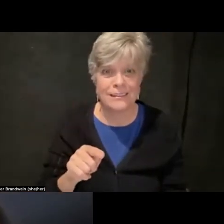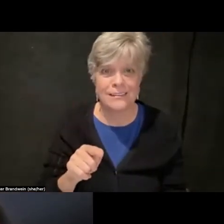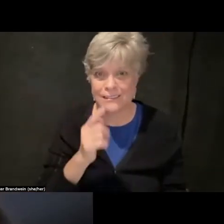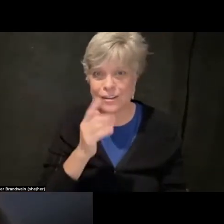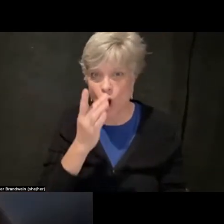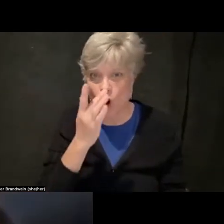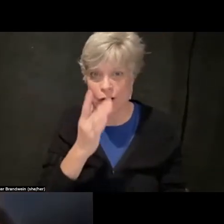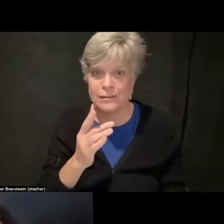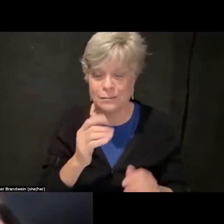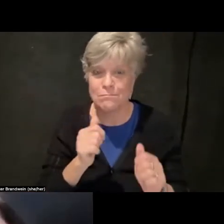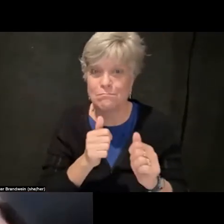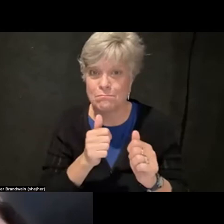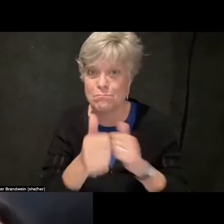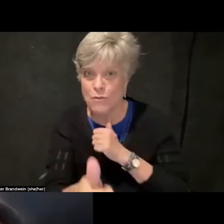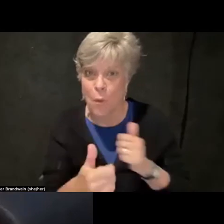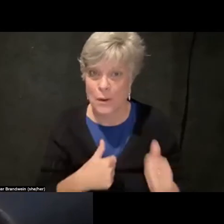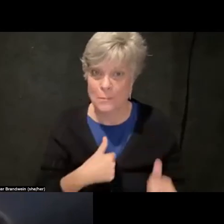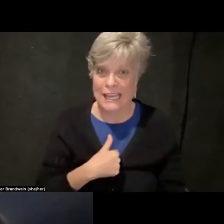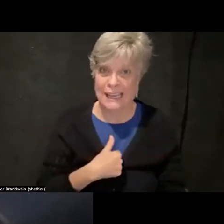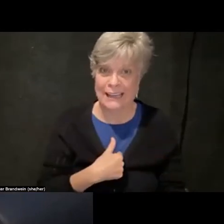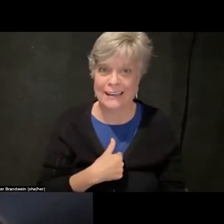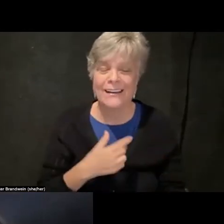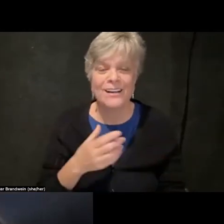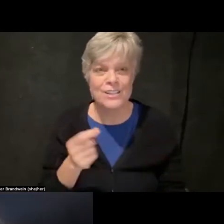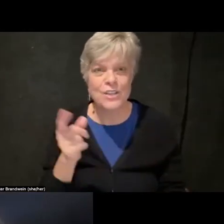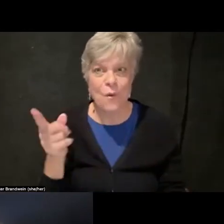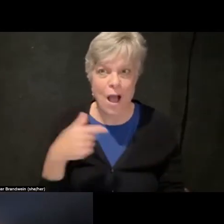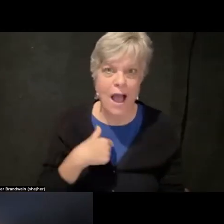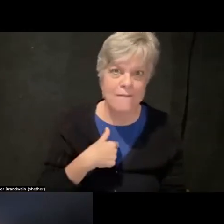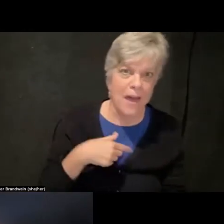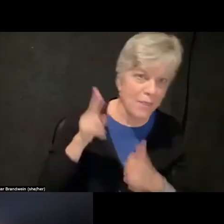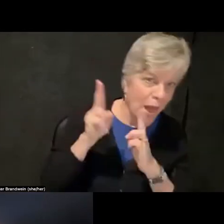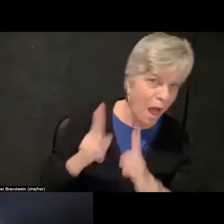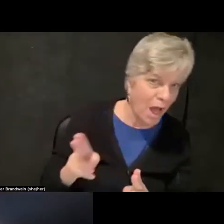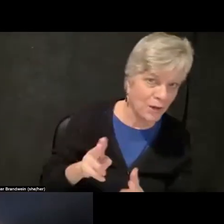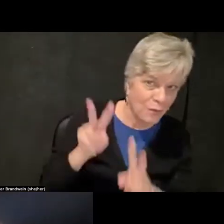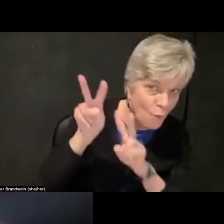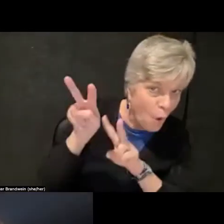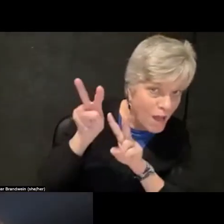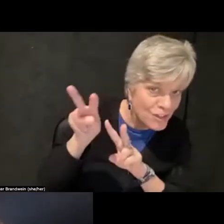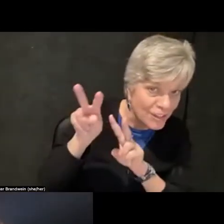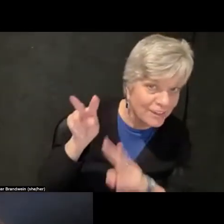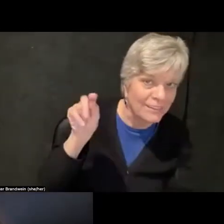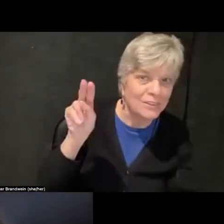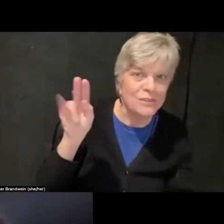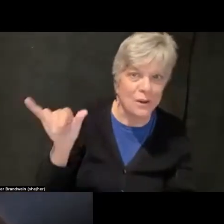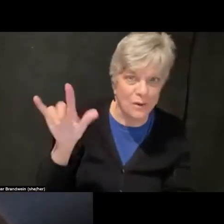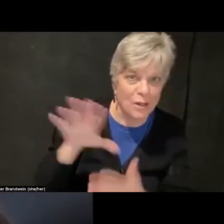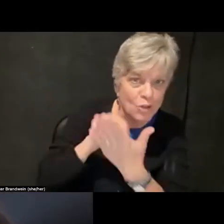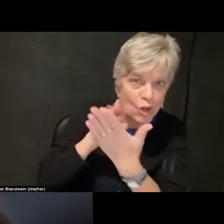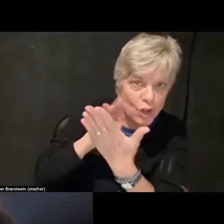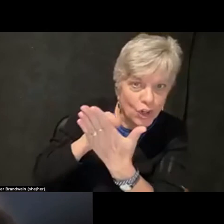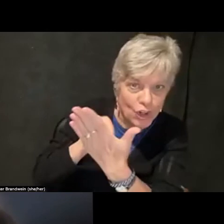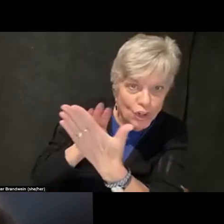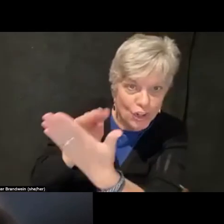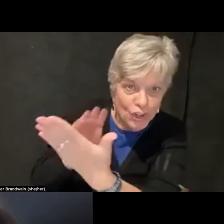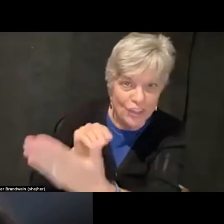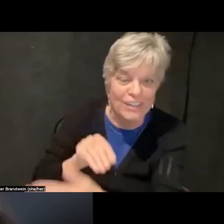And so I've had that privilege to have someone be the person knocking the weeds before me